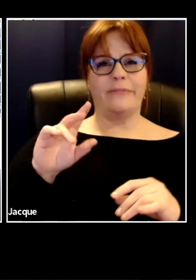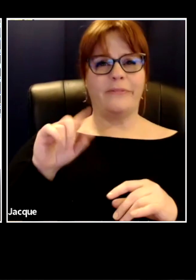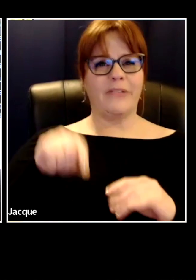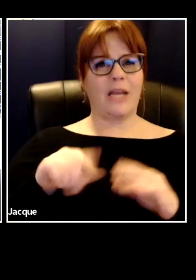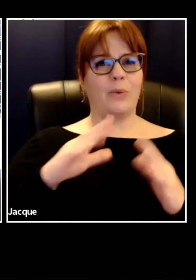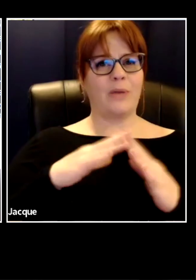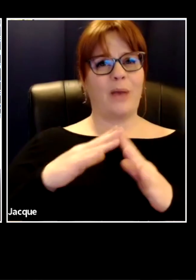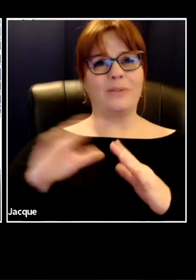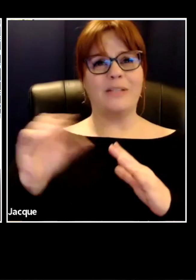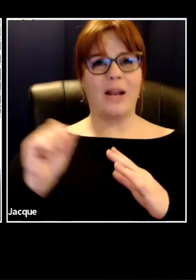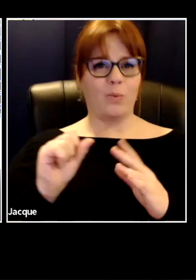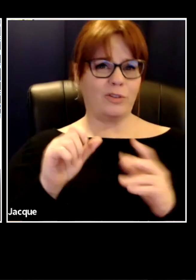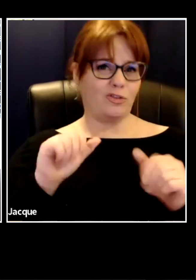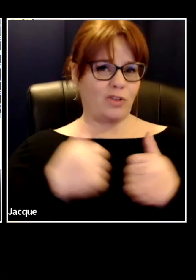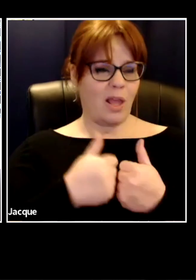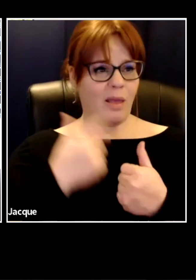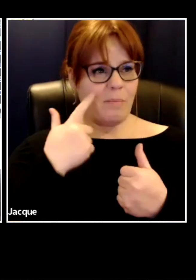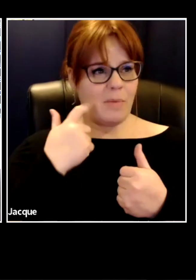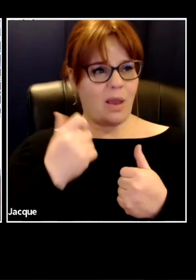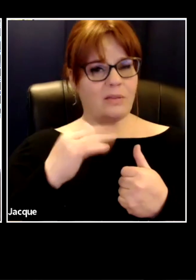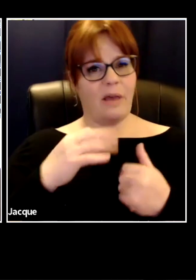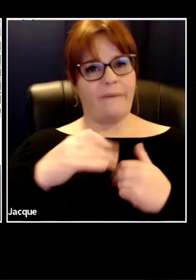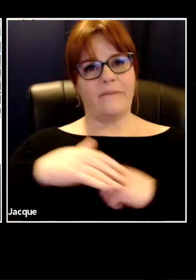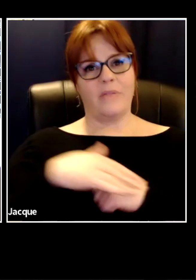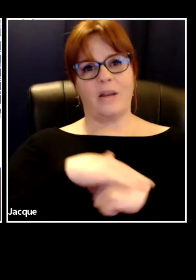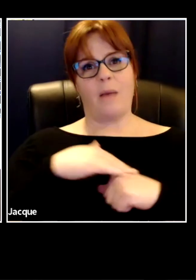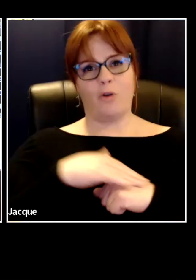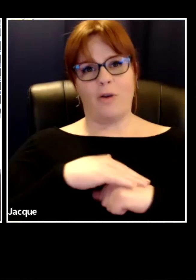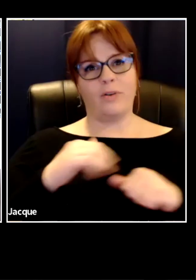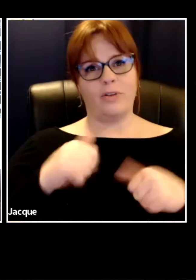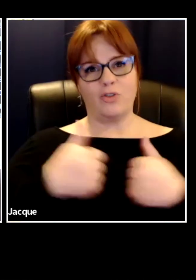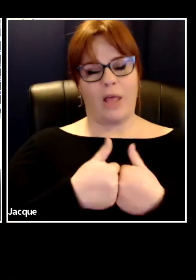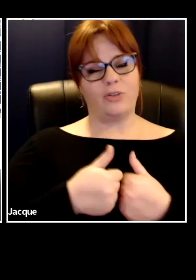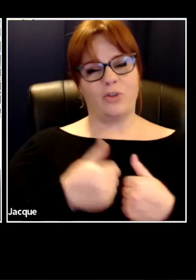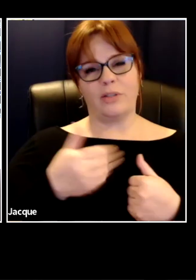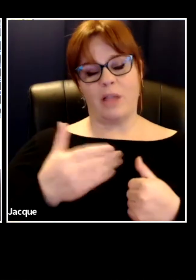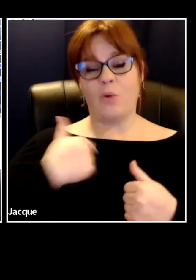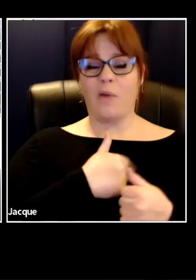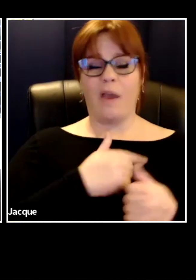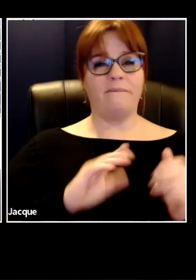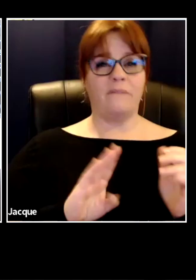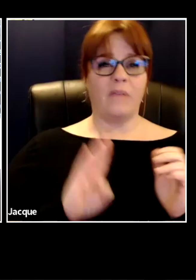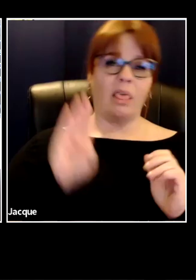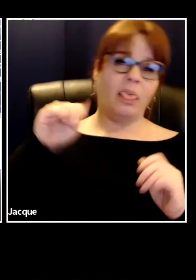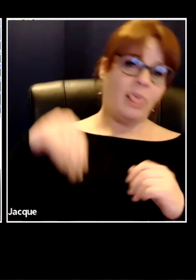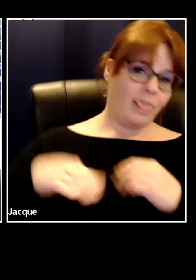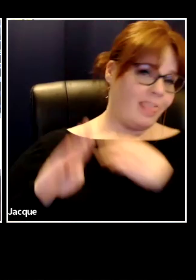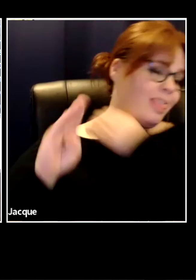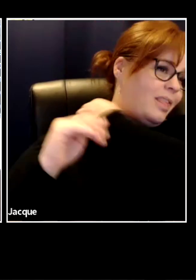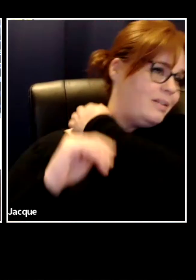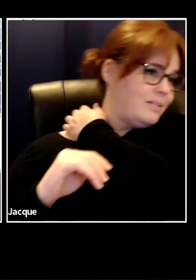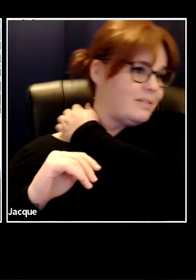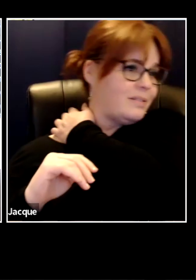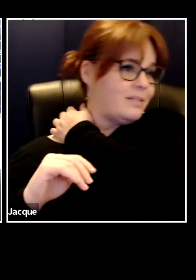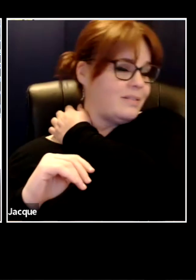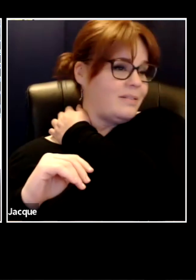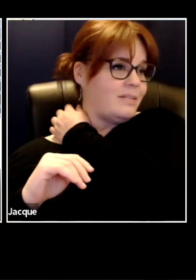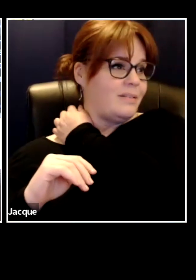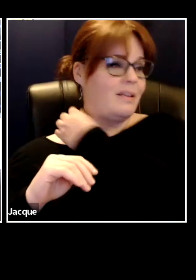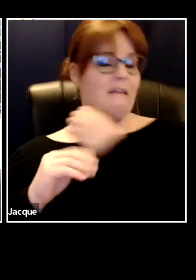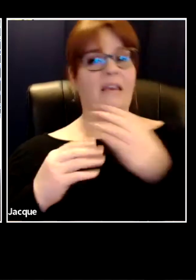of the topographical challenges there. We have a lot of hills. Um getting across town is not super